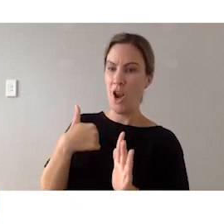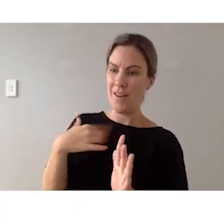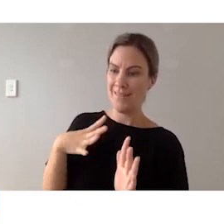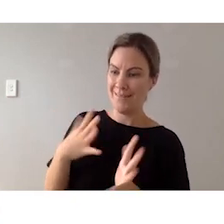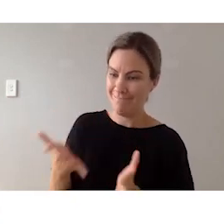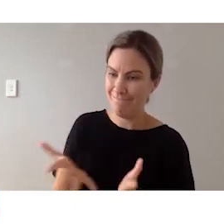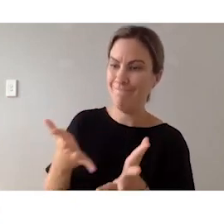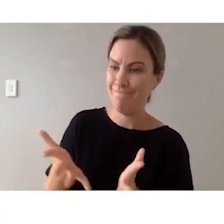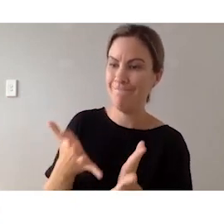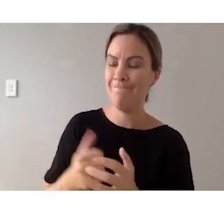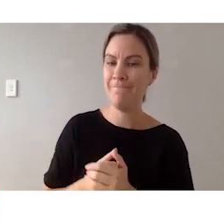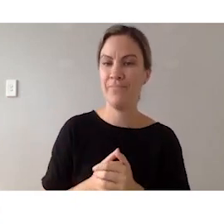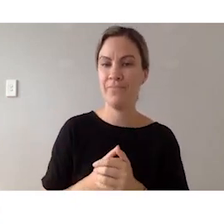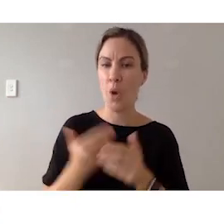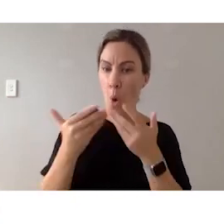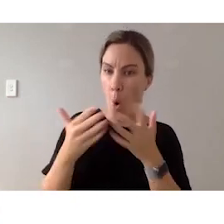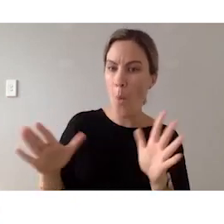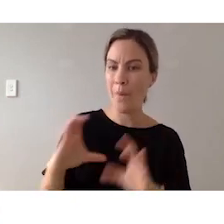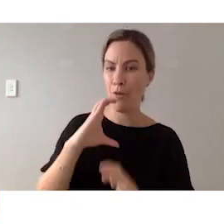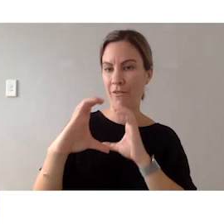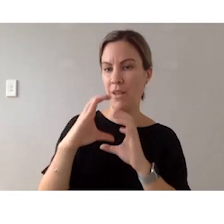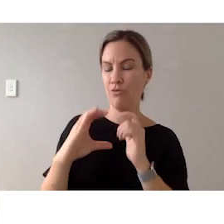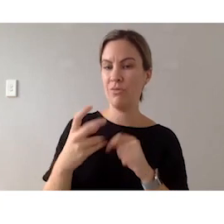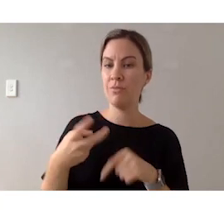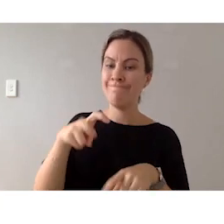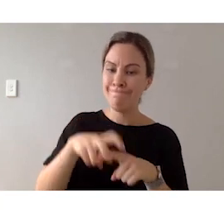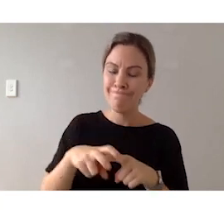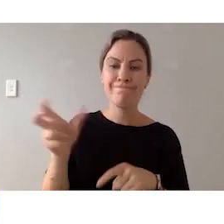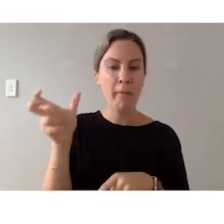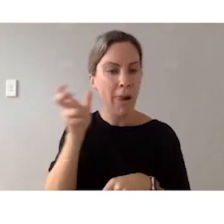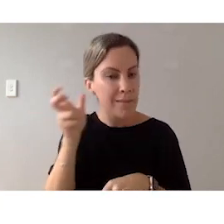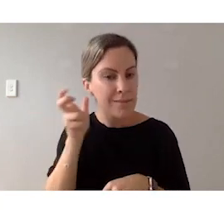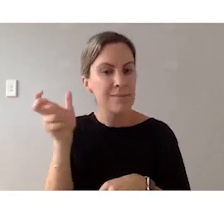conversations. Being willing to sit and listen. And doing things that